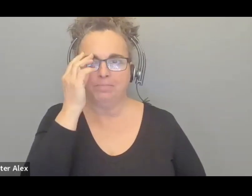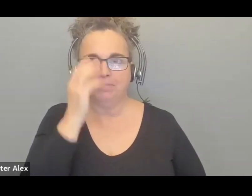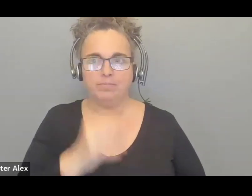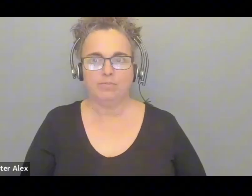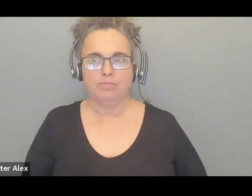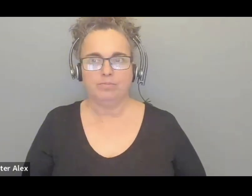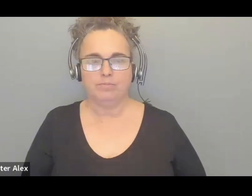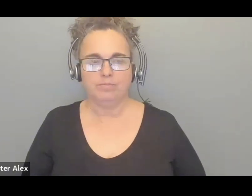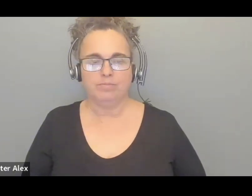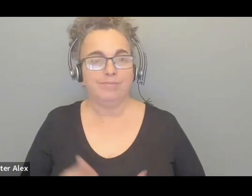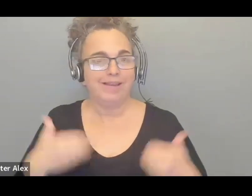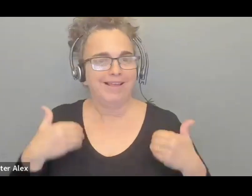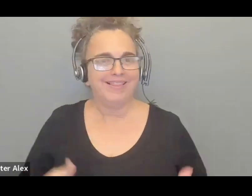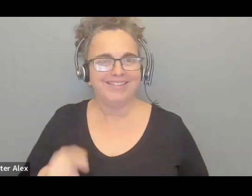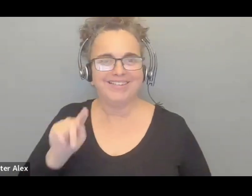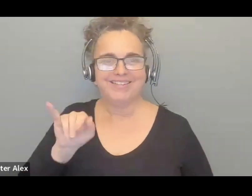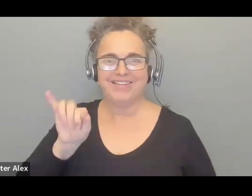This is Tiara, I can take that.